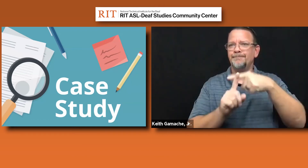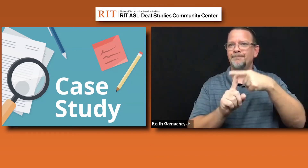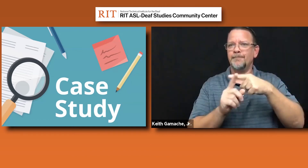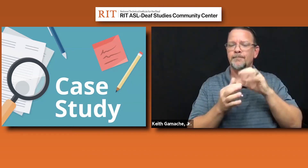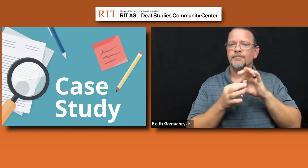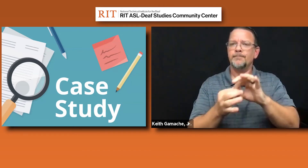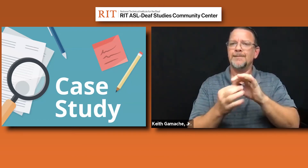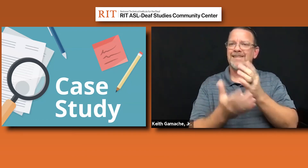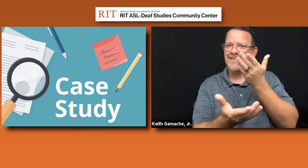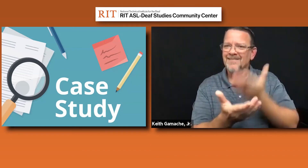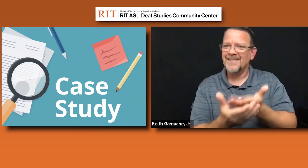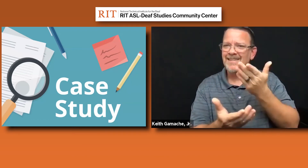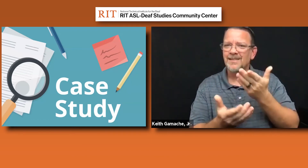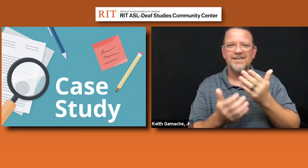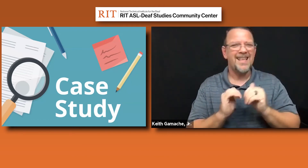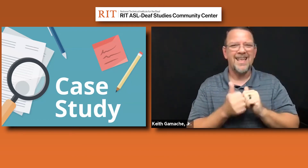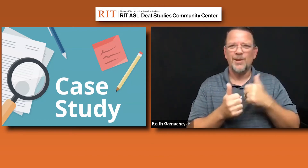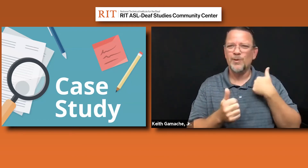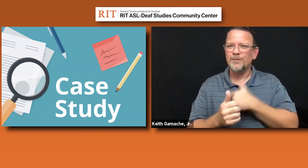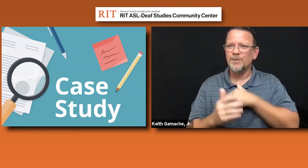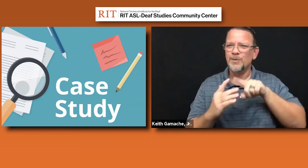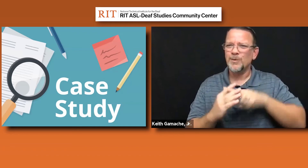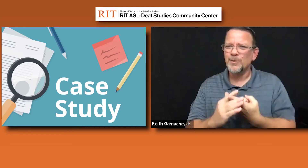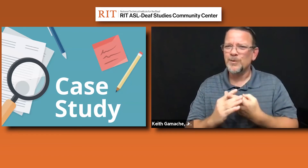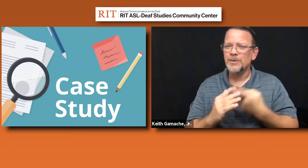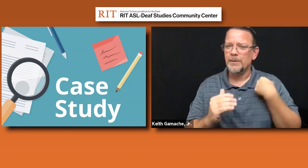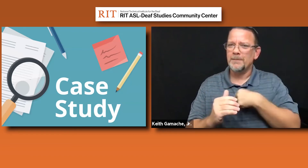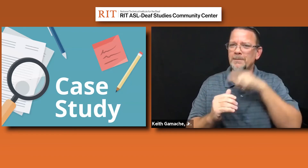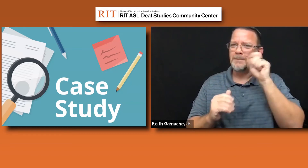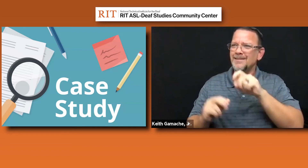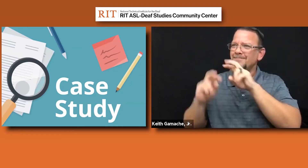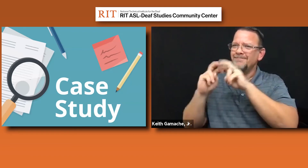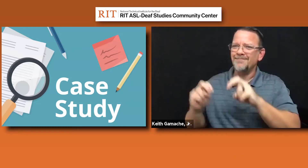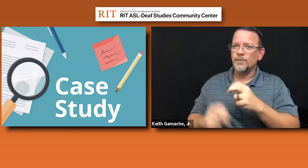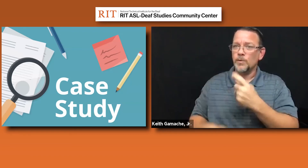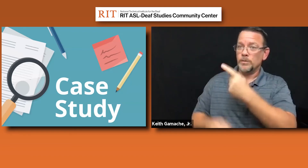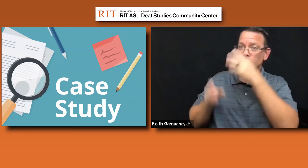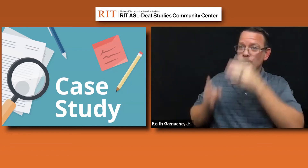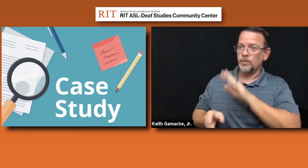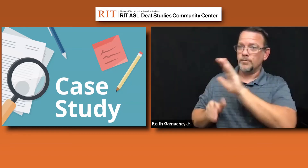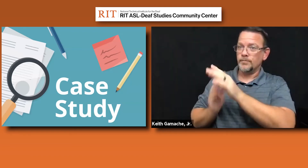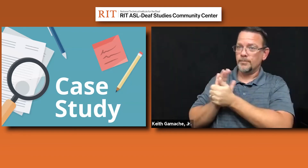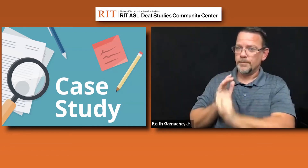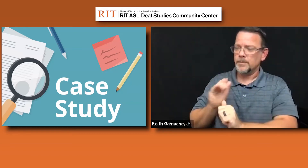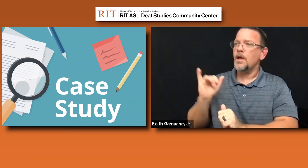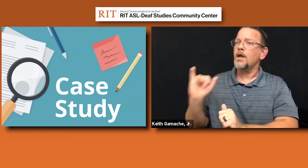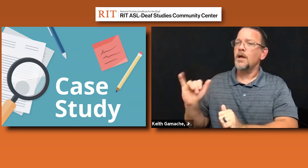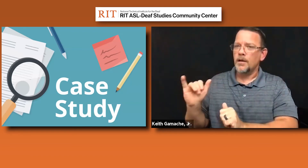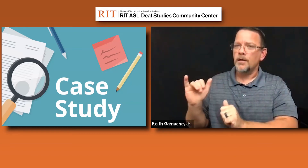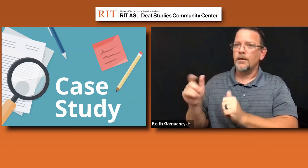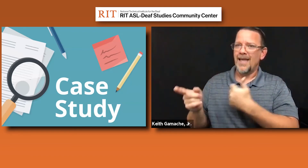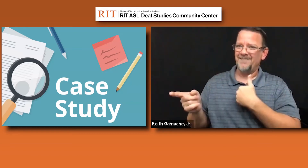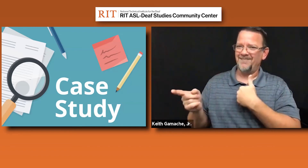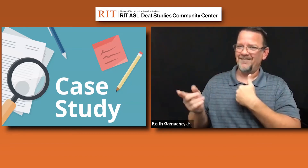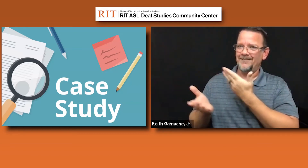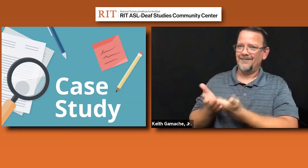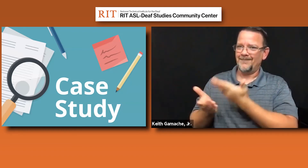where we might not always think so highly of research-based data, and we look at maybe one area